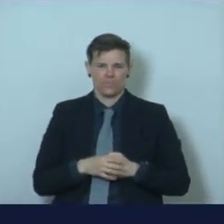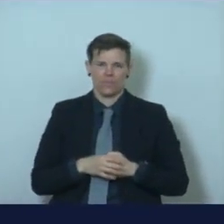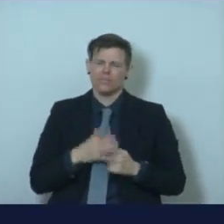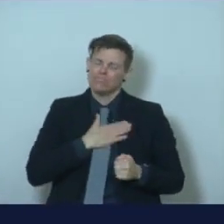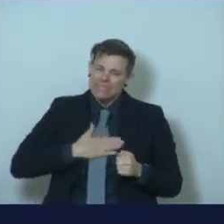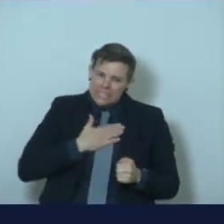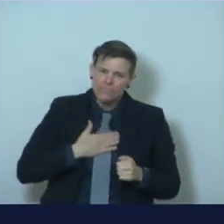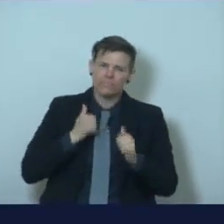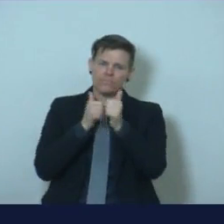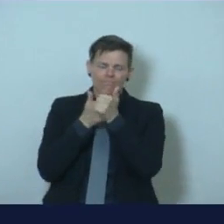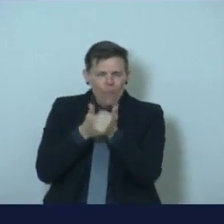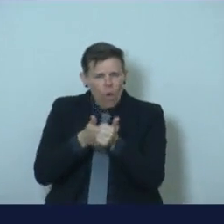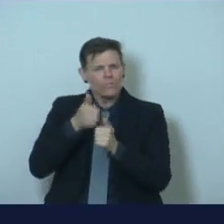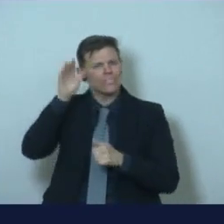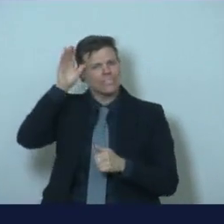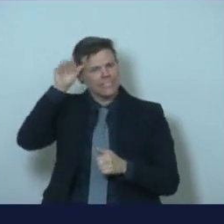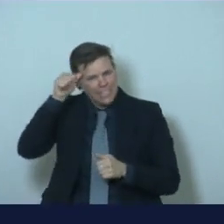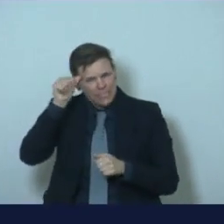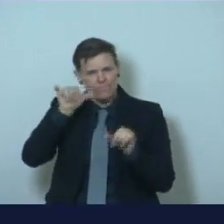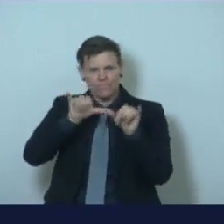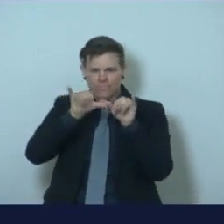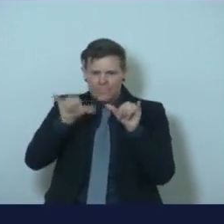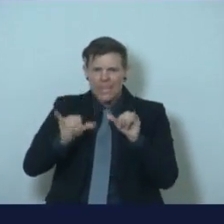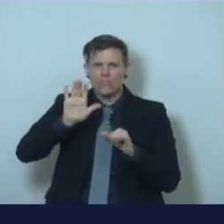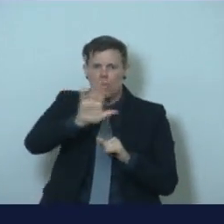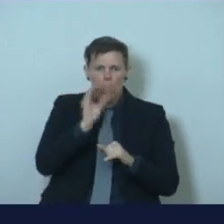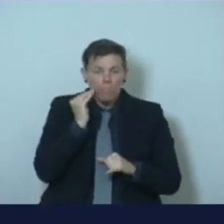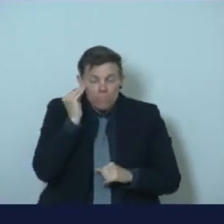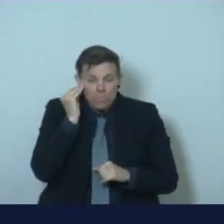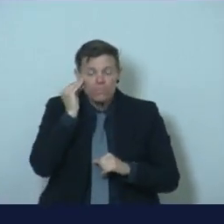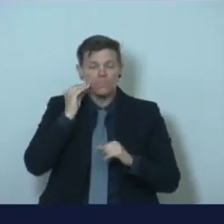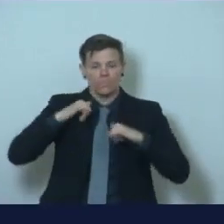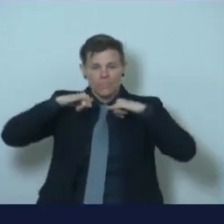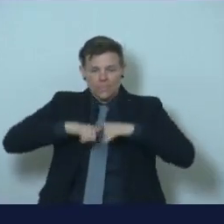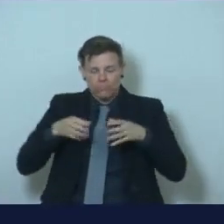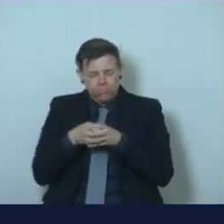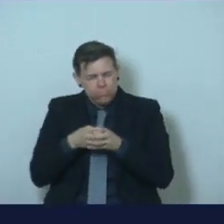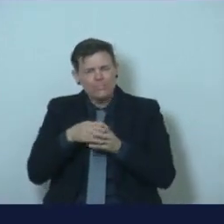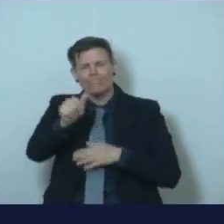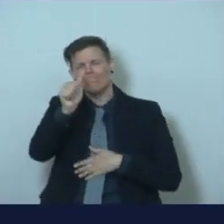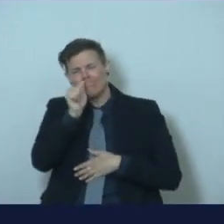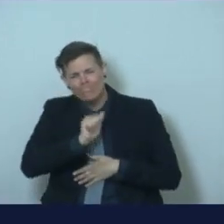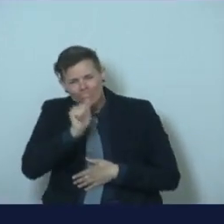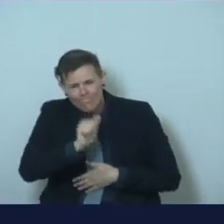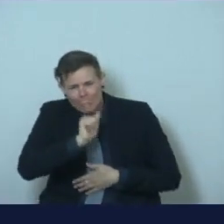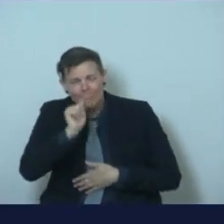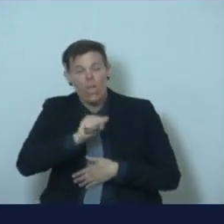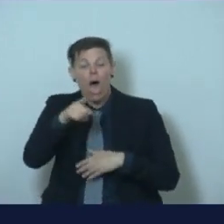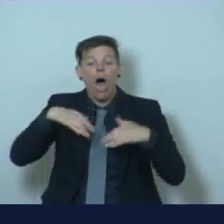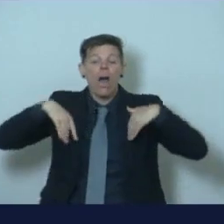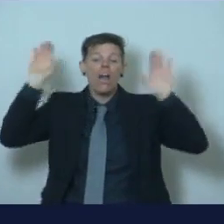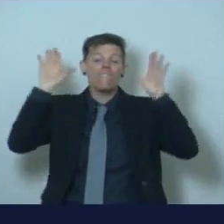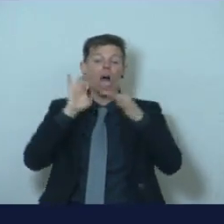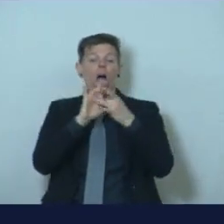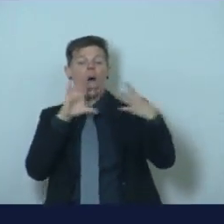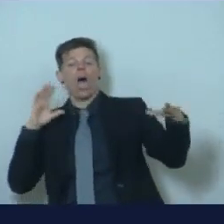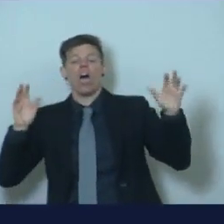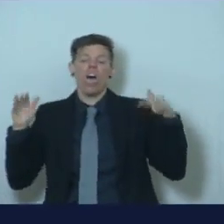SO I NEED YOUR HELP HERE. STAY THE COURSE. STAY IN YOUR BUBBLE. DON'T GIVE IN. DON'T GIVE UP.